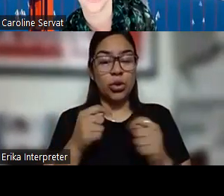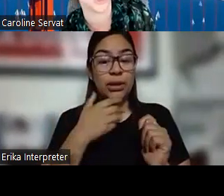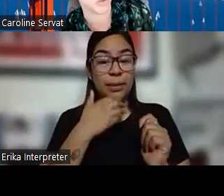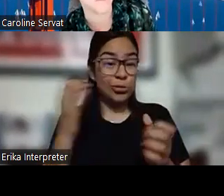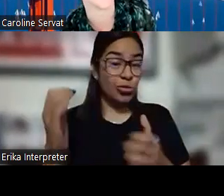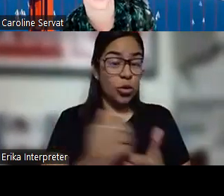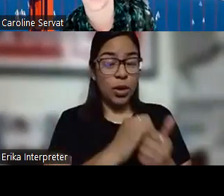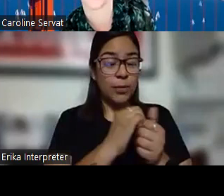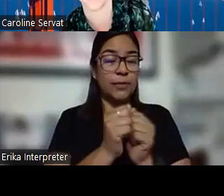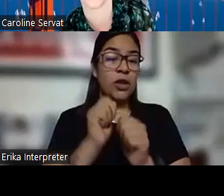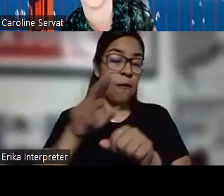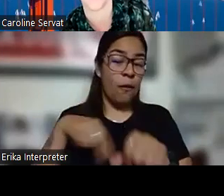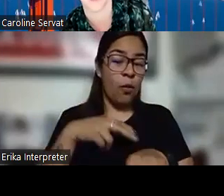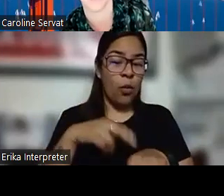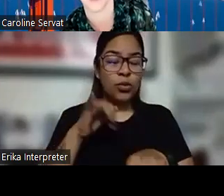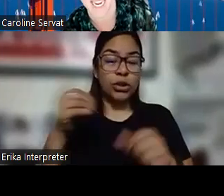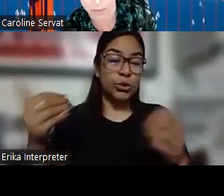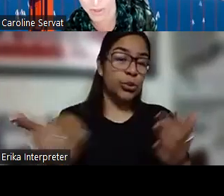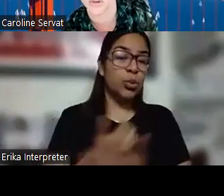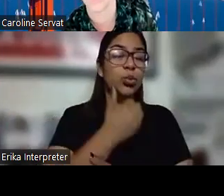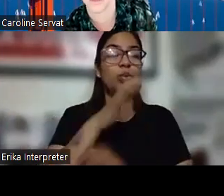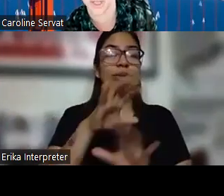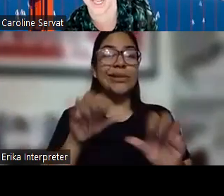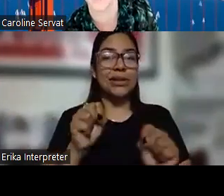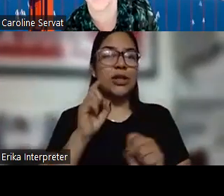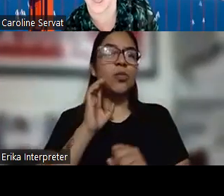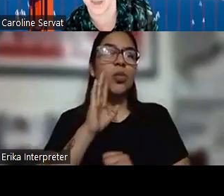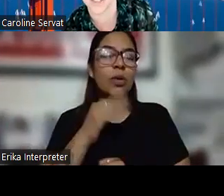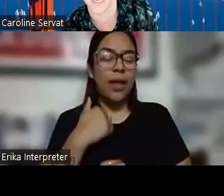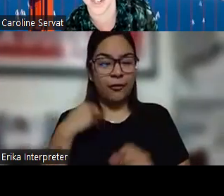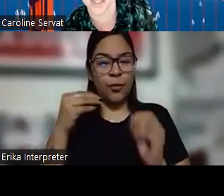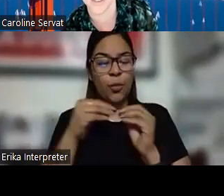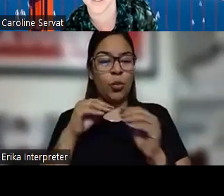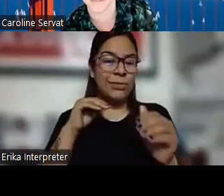the new information systems will meaningfully enable interoperability among state agencies